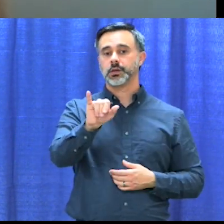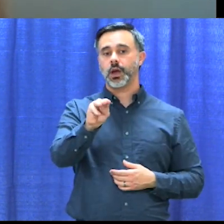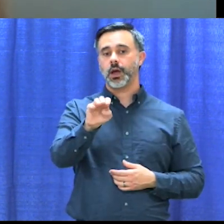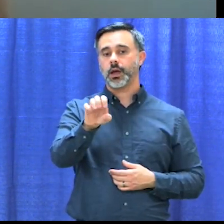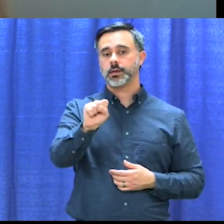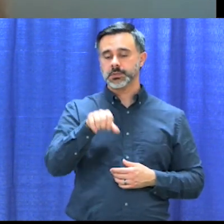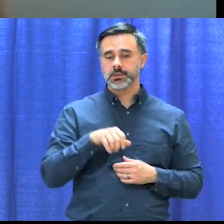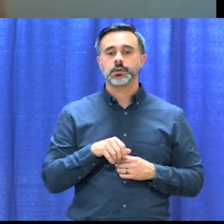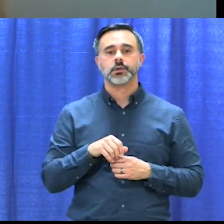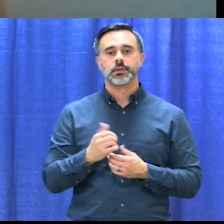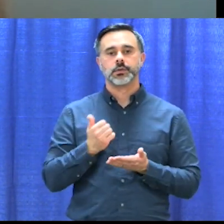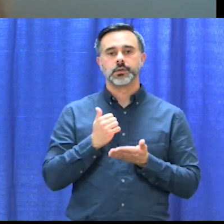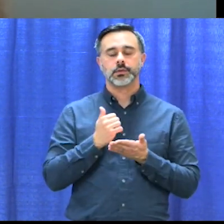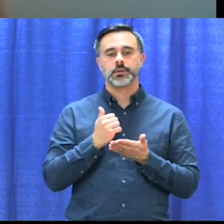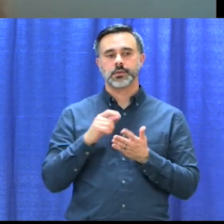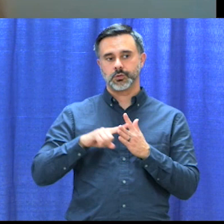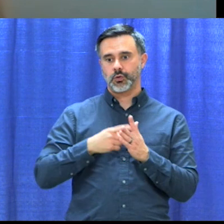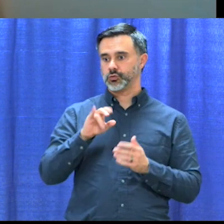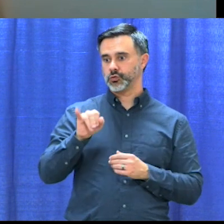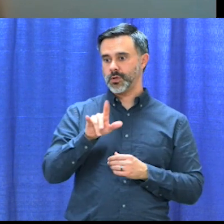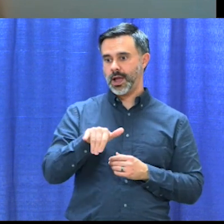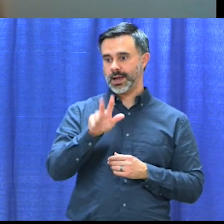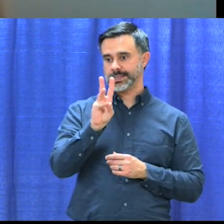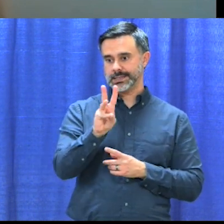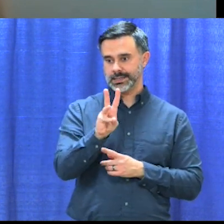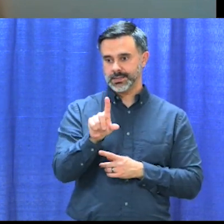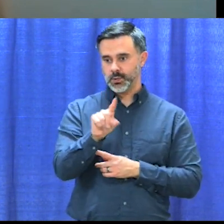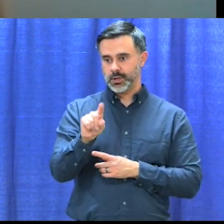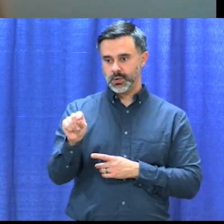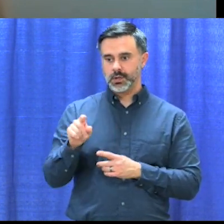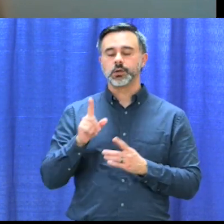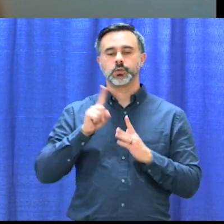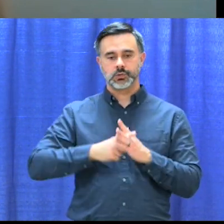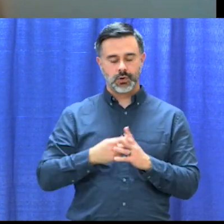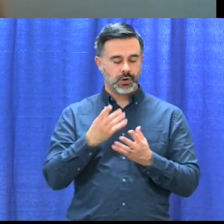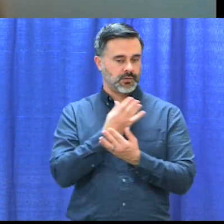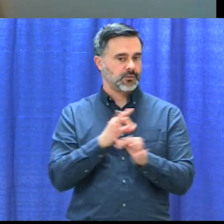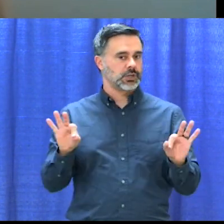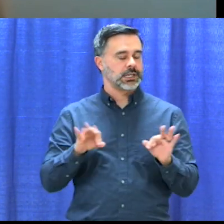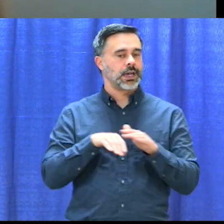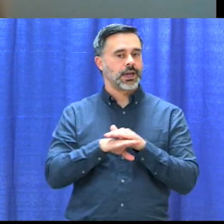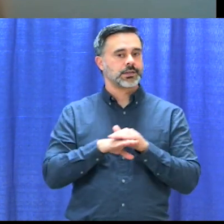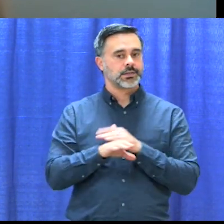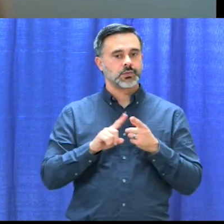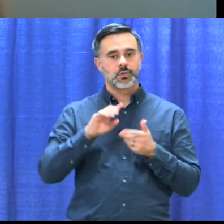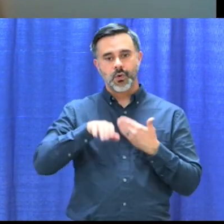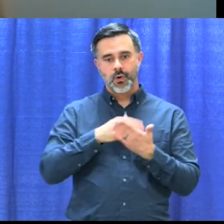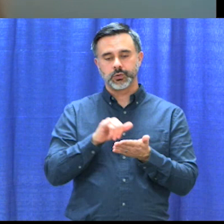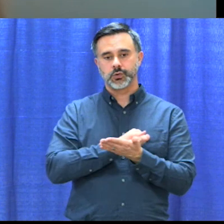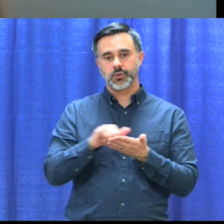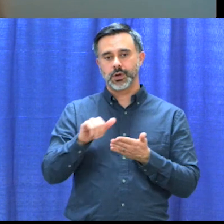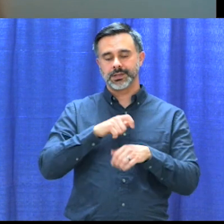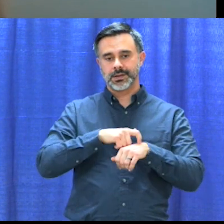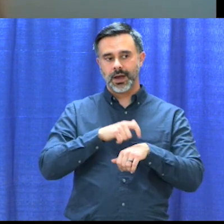allow until July 6th 2020 free access to all New York times.com teaching and learning resources